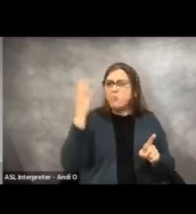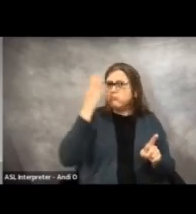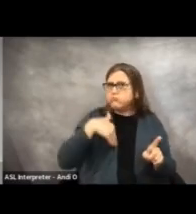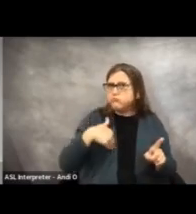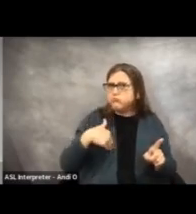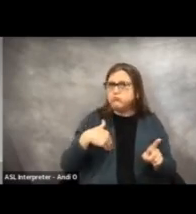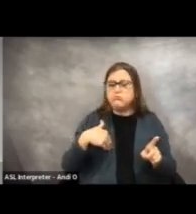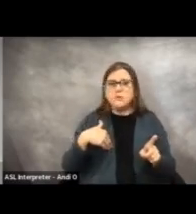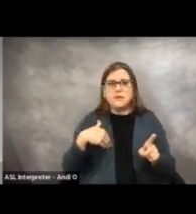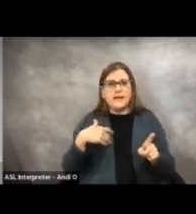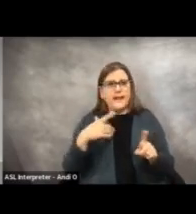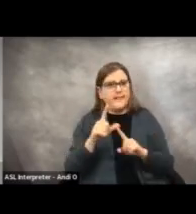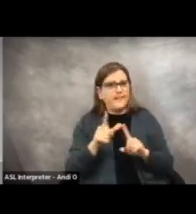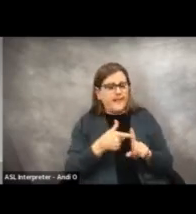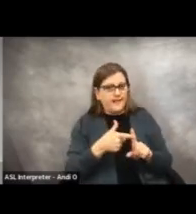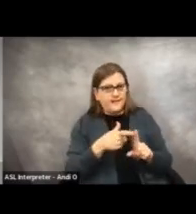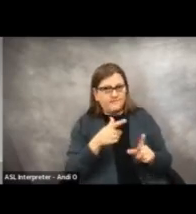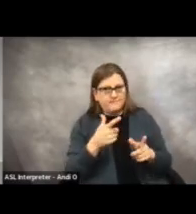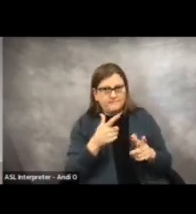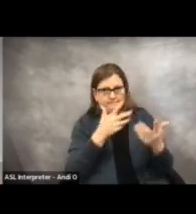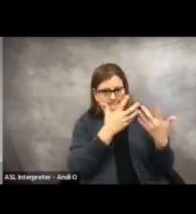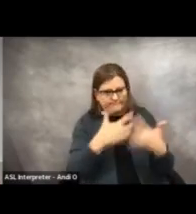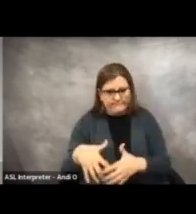had a brain injury. Next slide